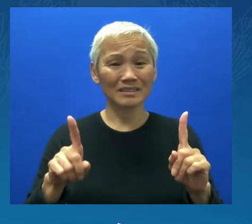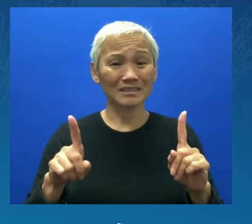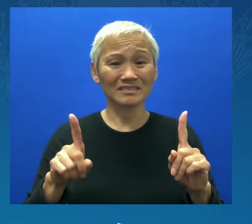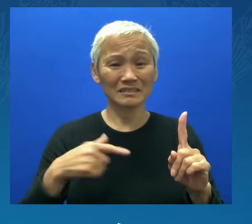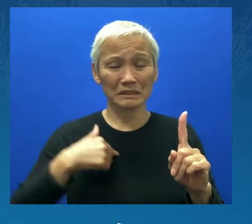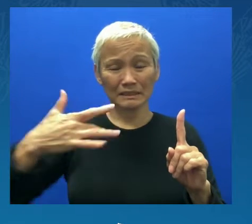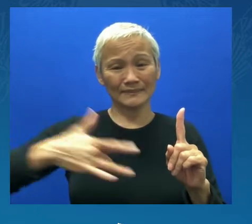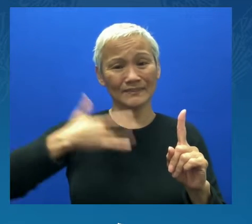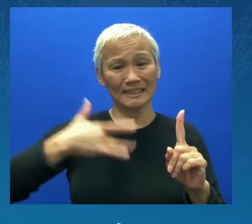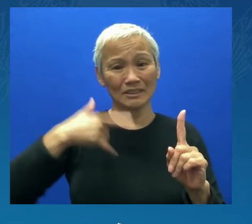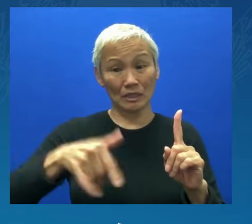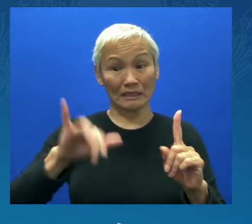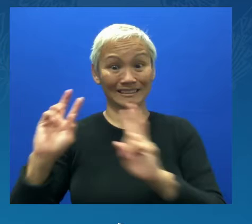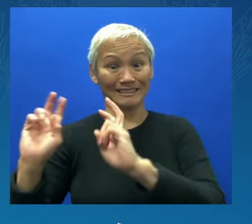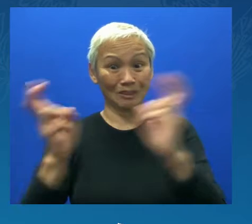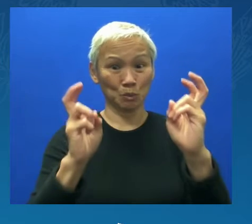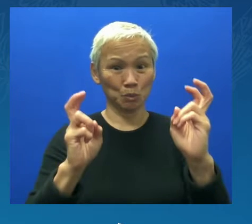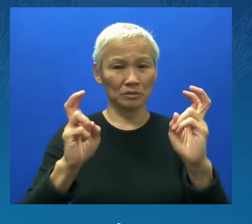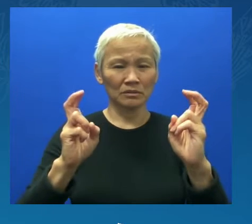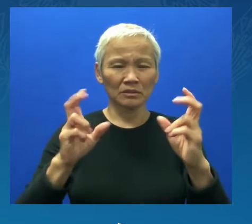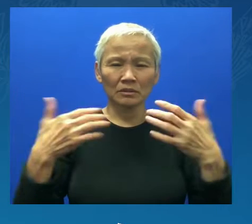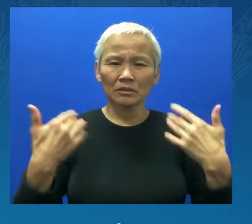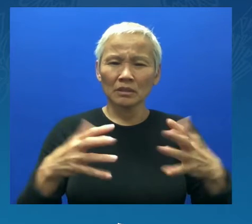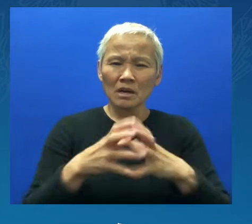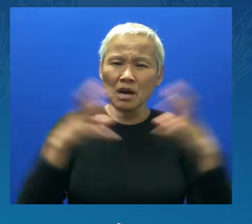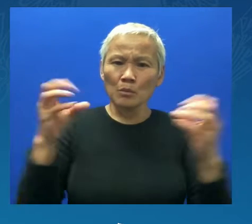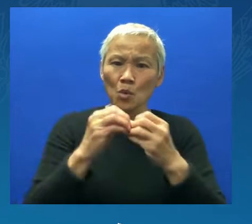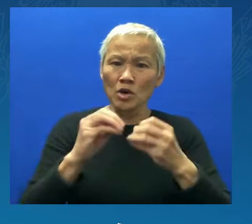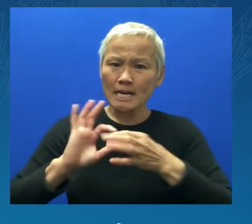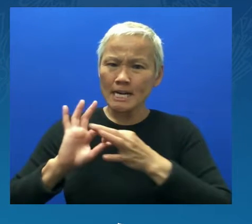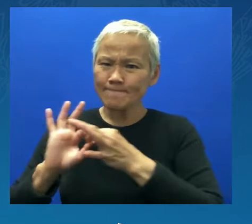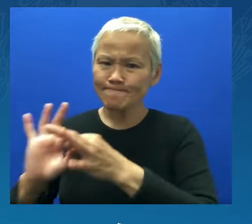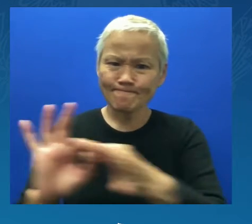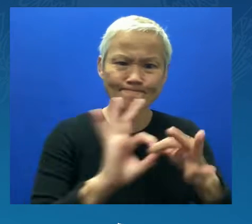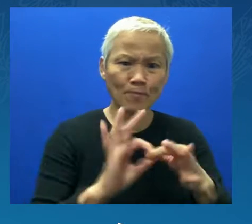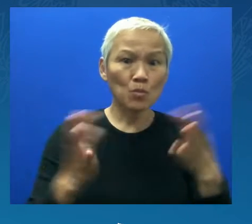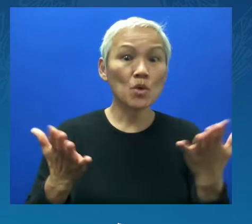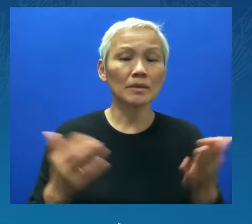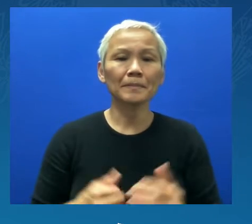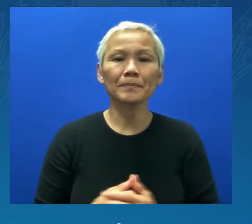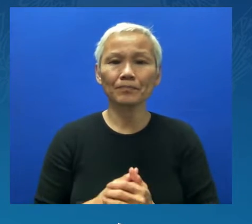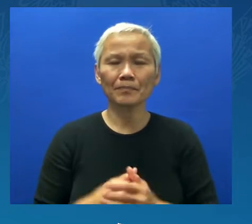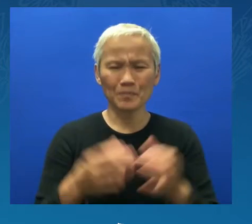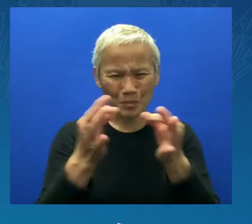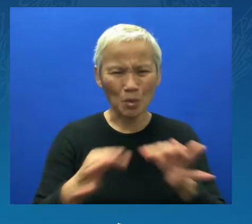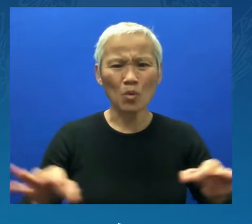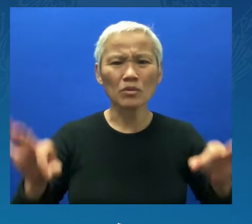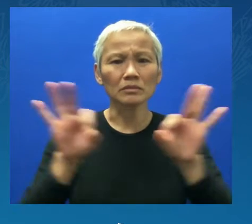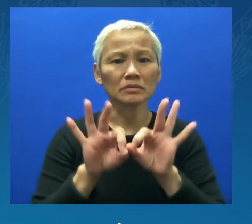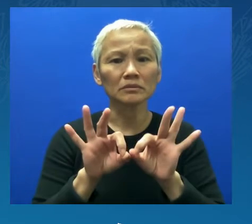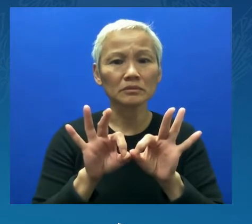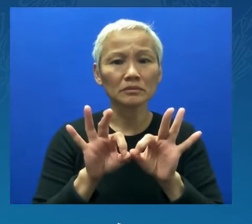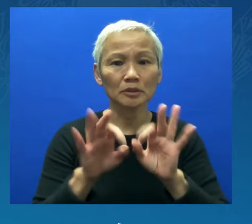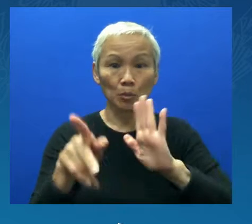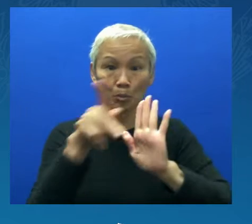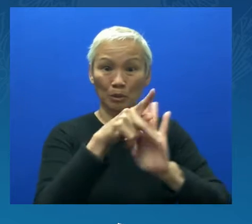to do with very important principles that include the importance of dignity